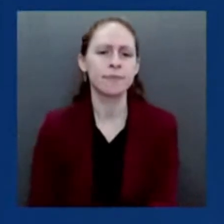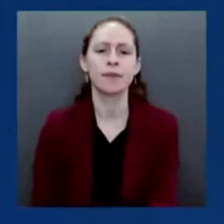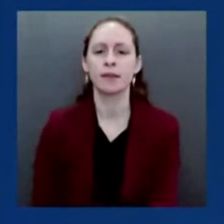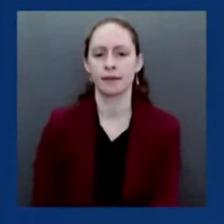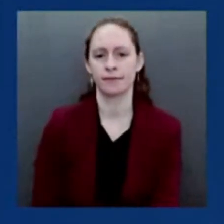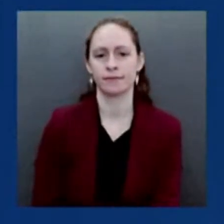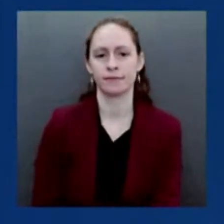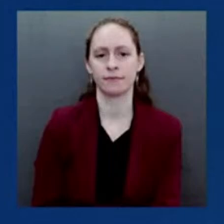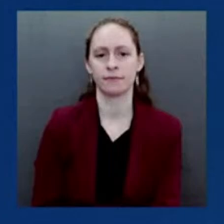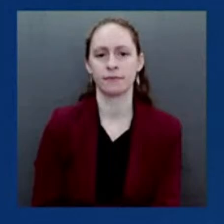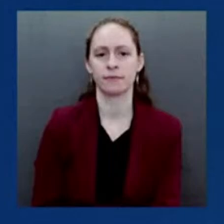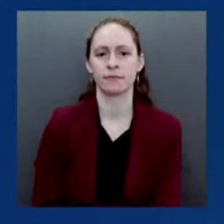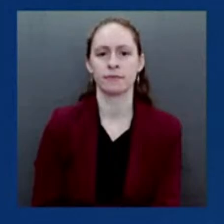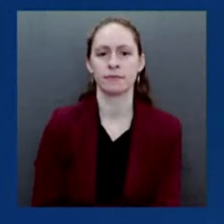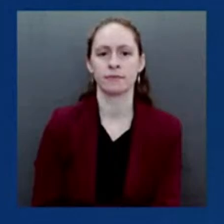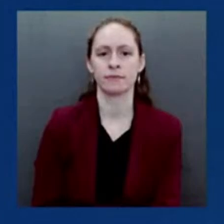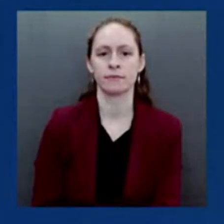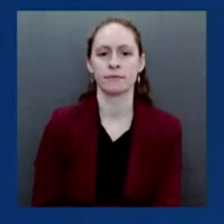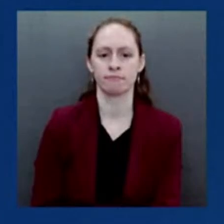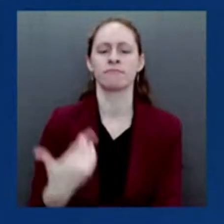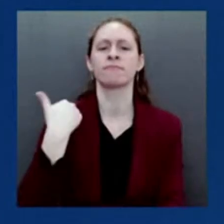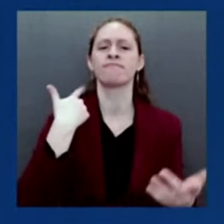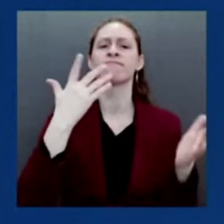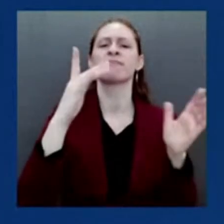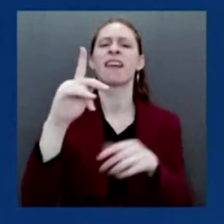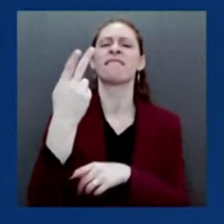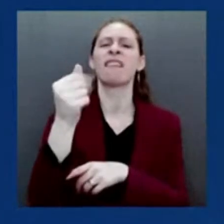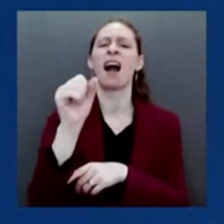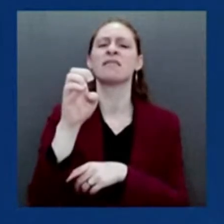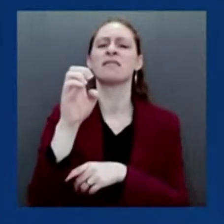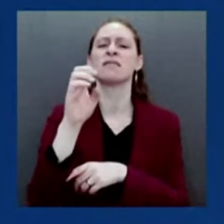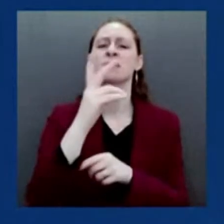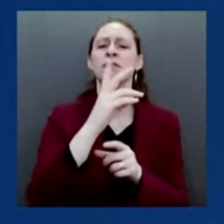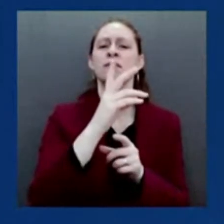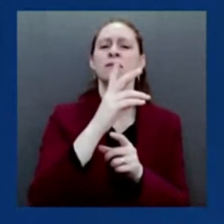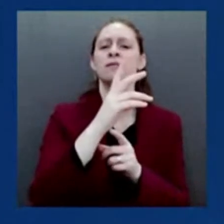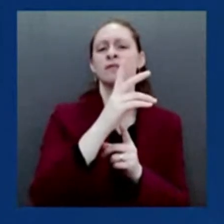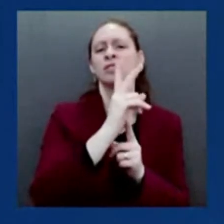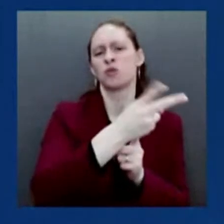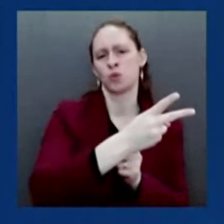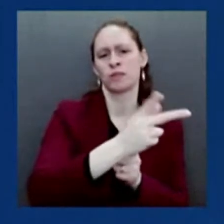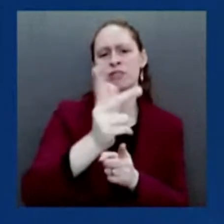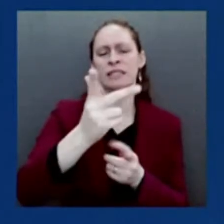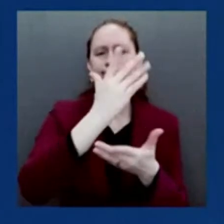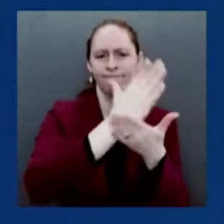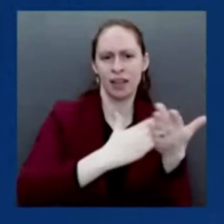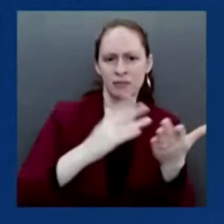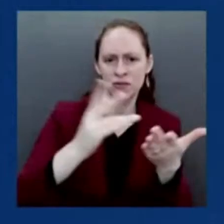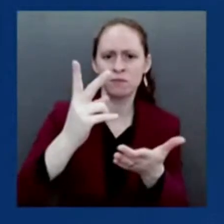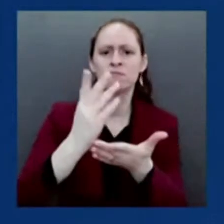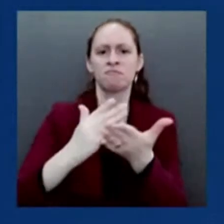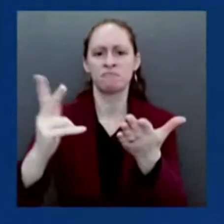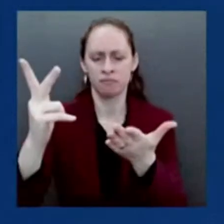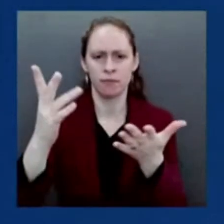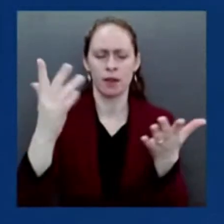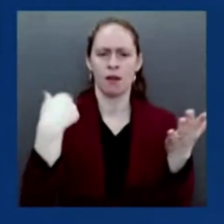AND PHASE 3 TRIALS OF POTENTIAL TREND LINE THERAPIES THAT ARE ACTIVE AND PENDING, YOU CAN GO